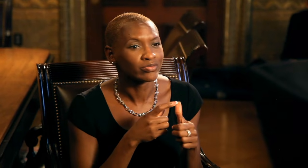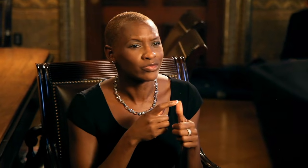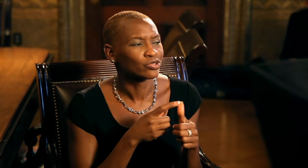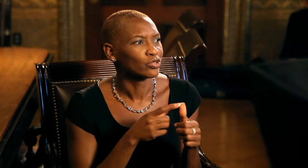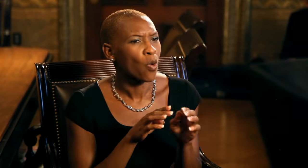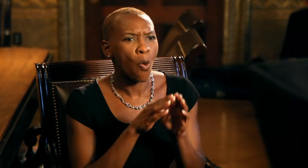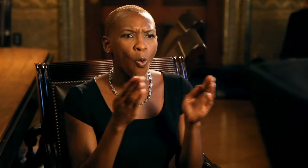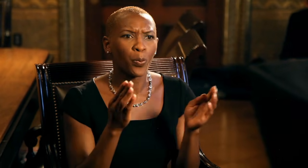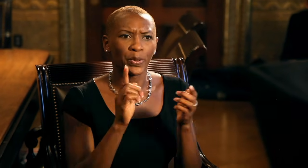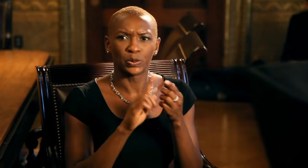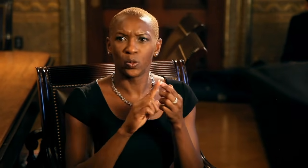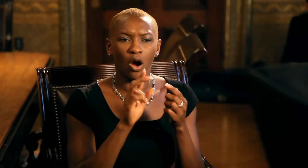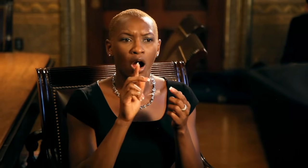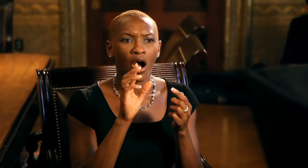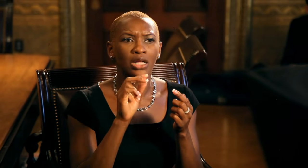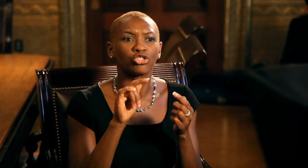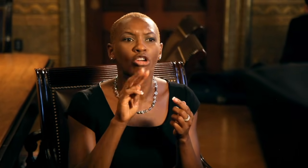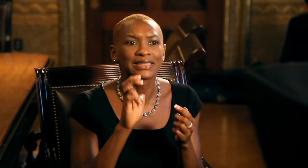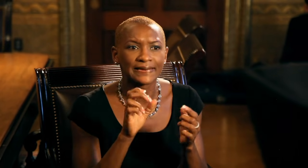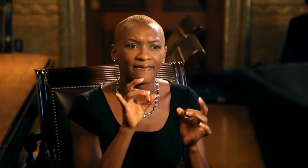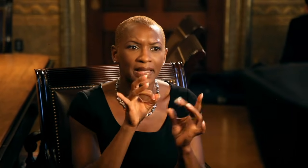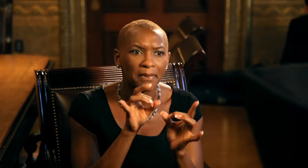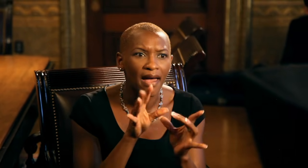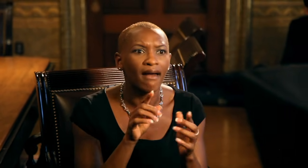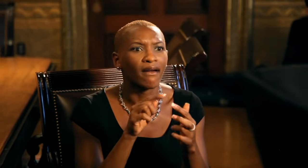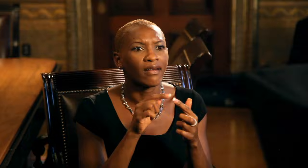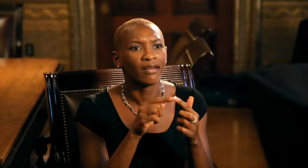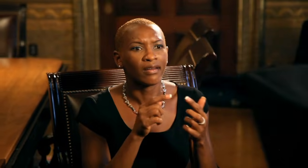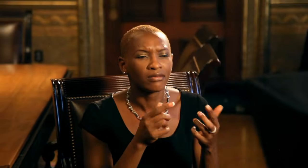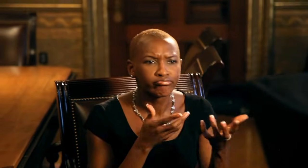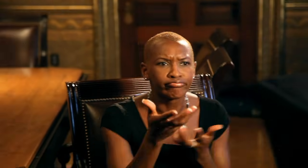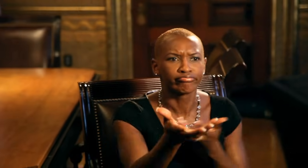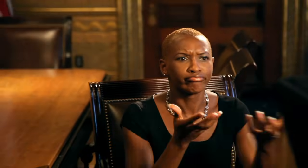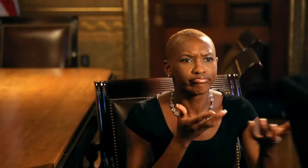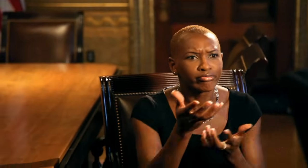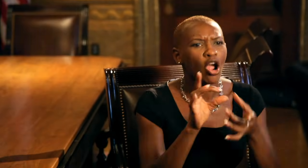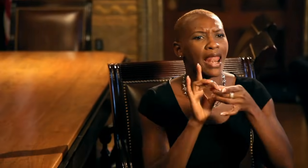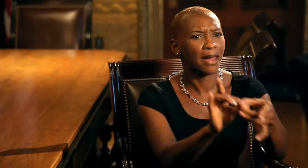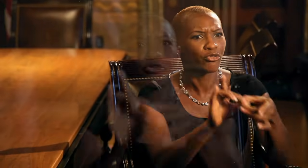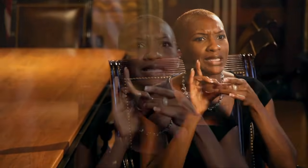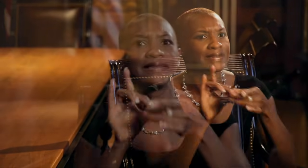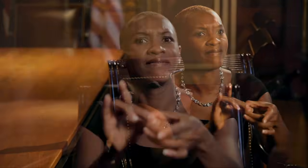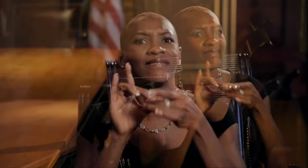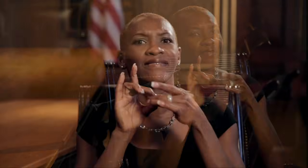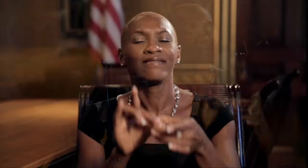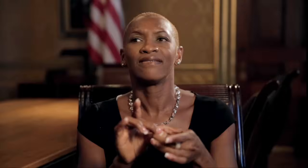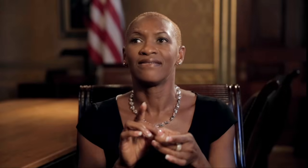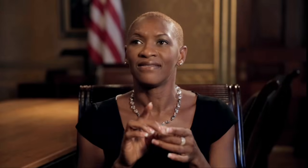Be open to constructive feedback. be collaborative.